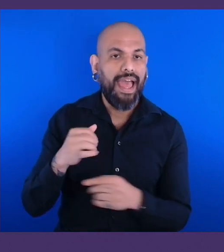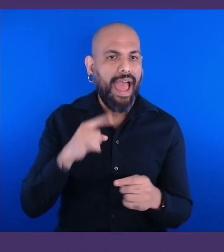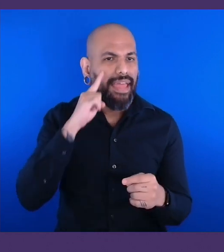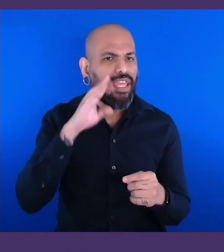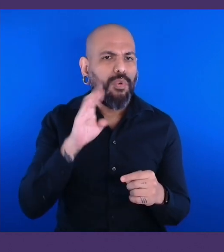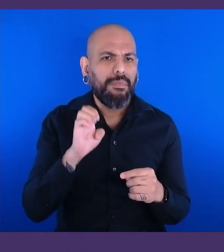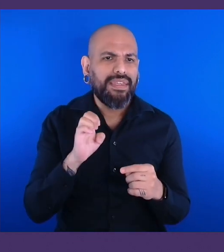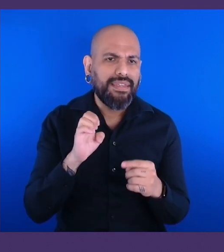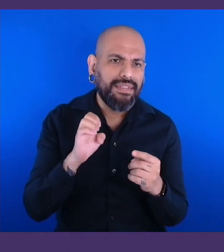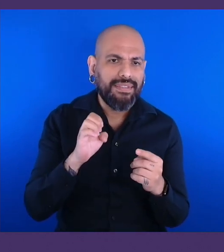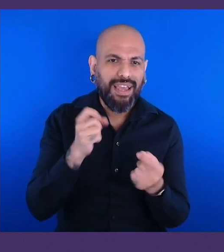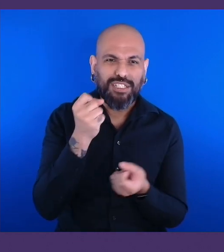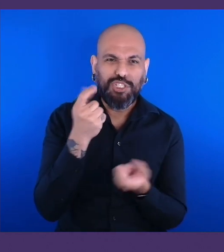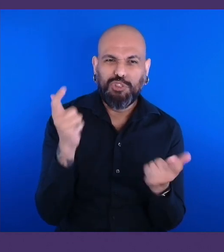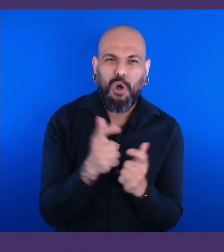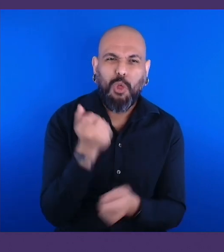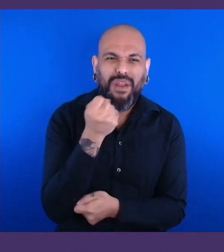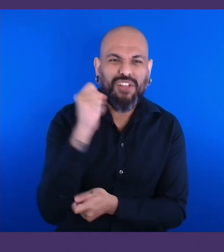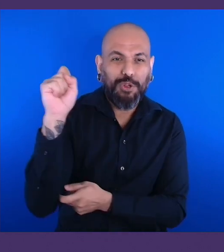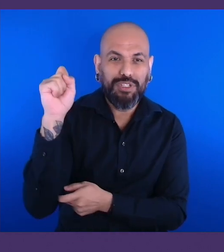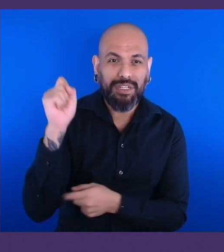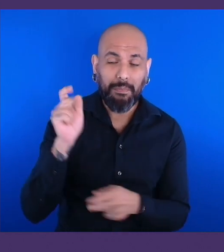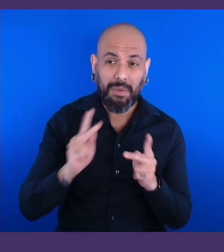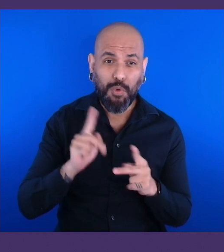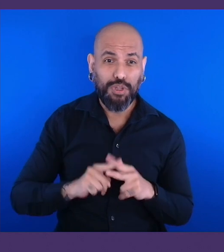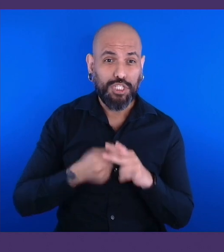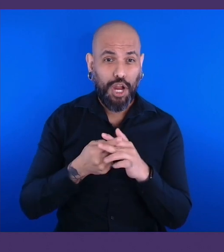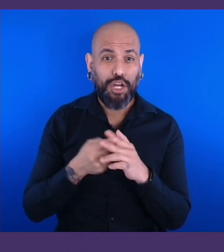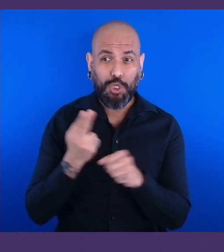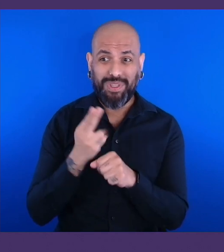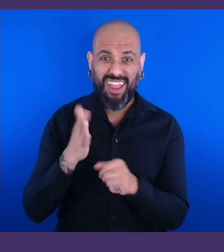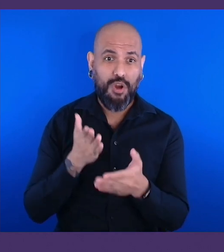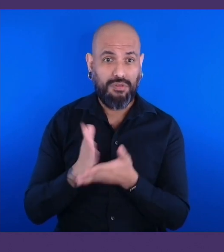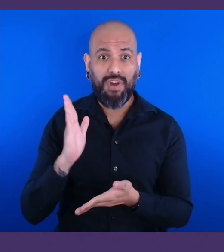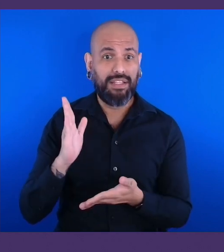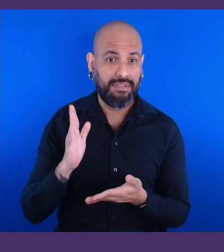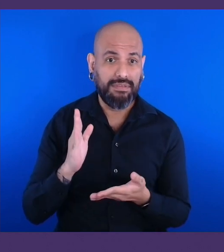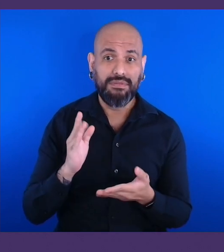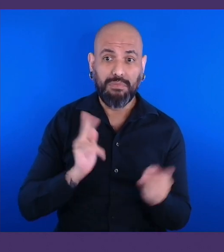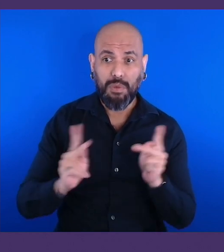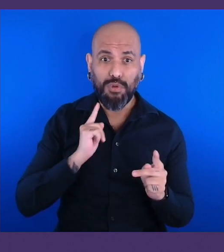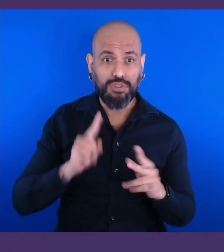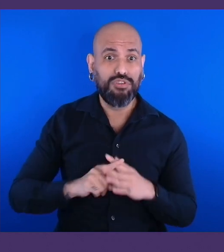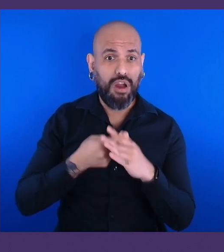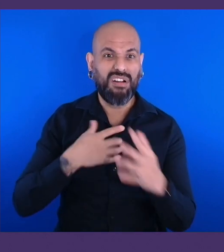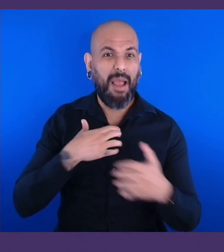that will start exercising their rights and consumers that will start complaining about things, and people, actually --